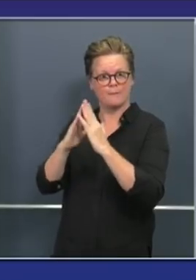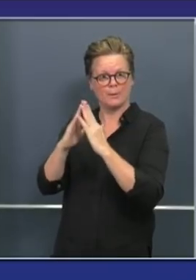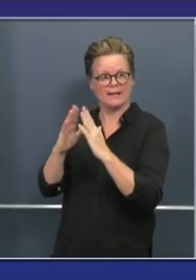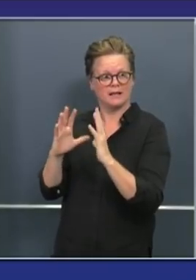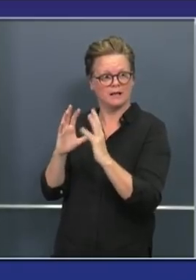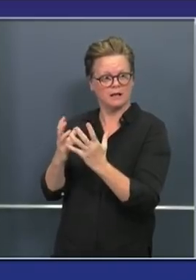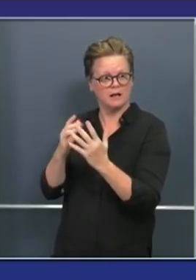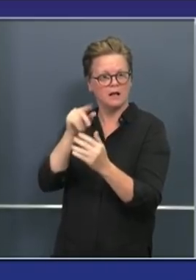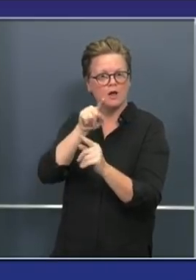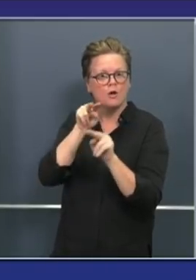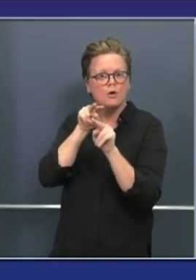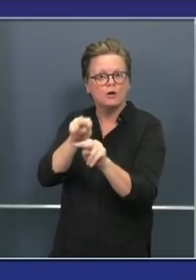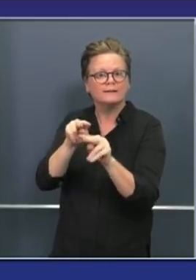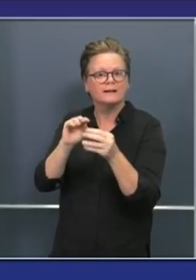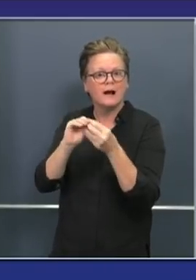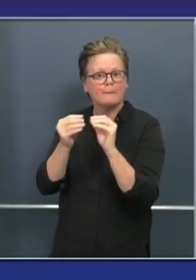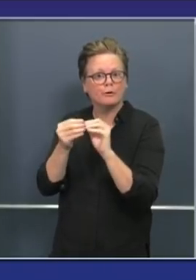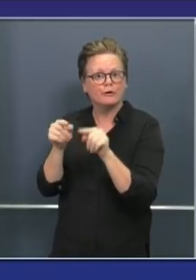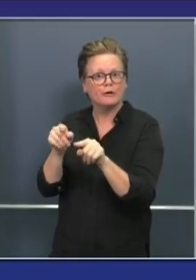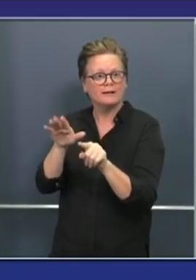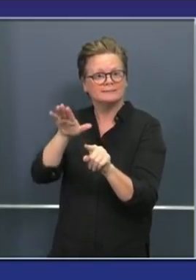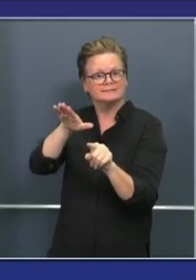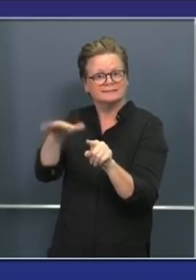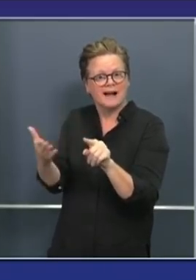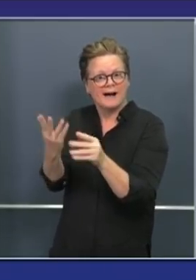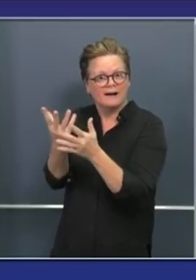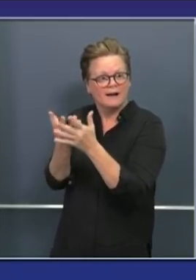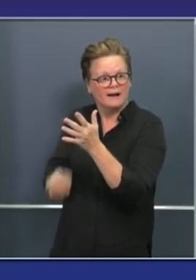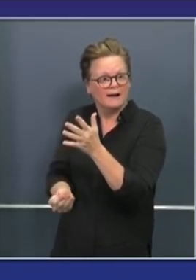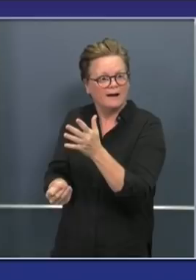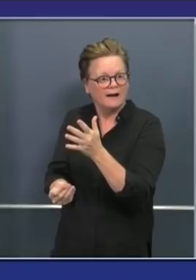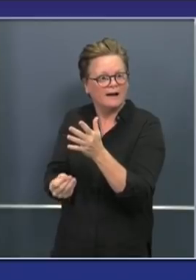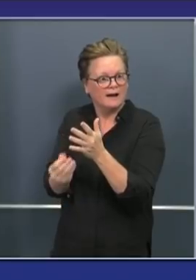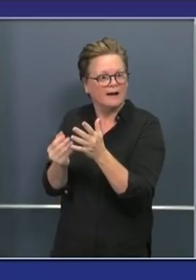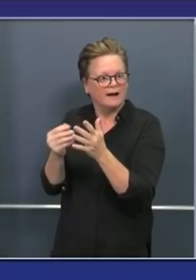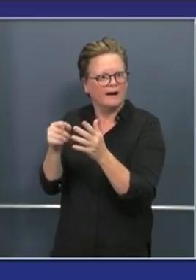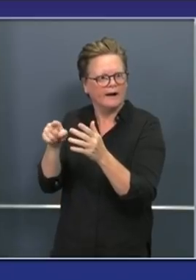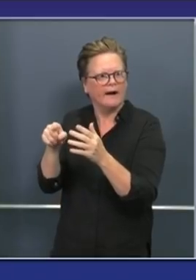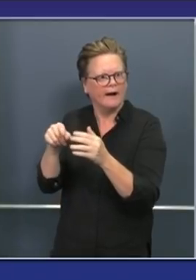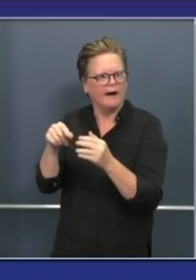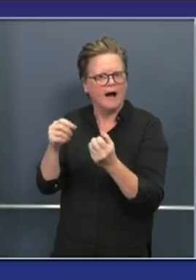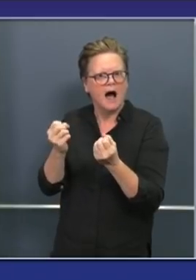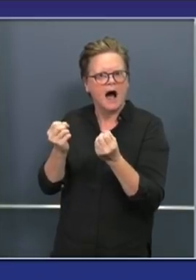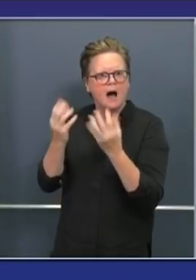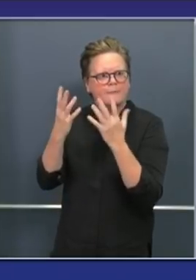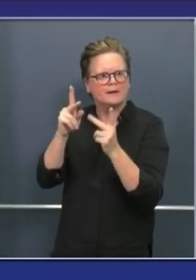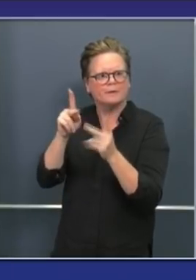NUMBER OF DEATHS RELATIVE TO THE NUMBER OF CASES AND EVEN RELATIVE TO THE POPULATION